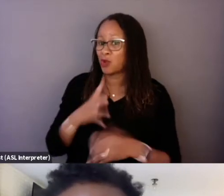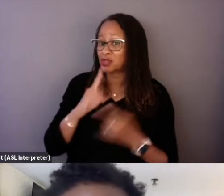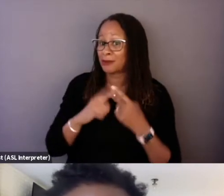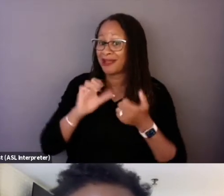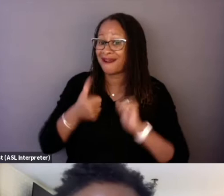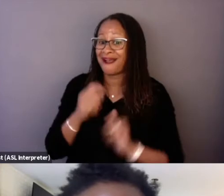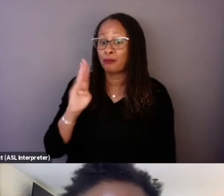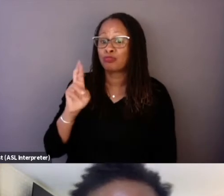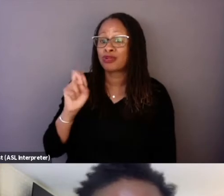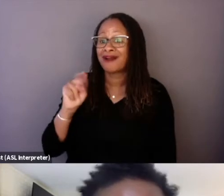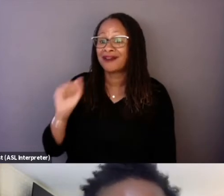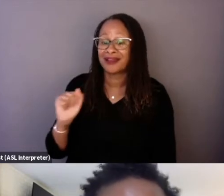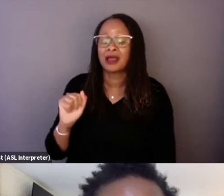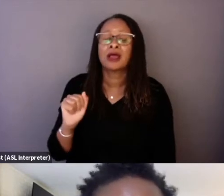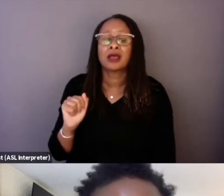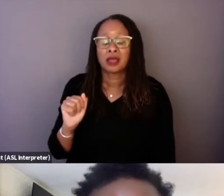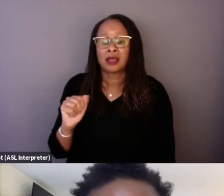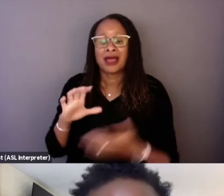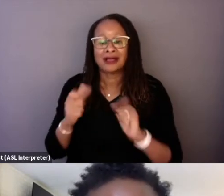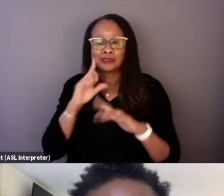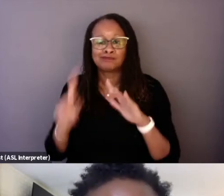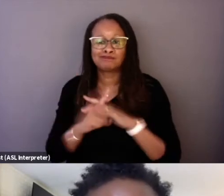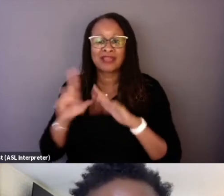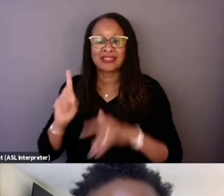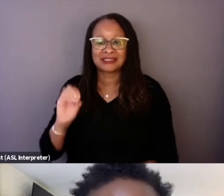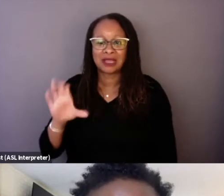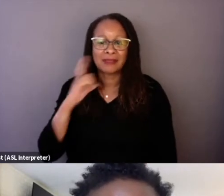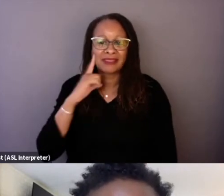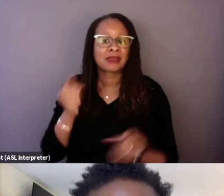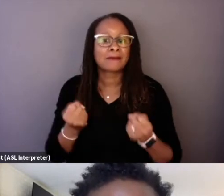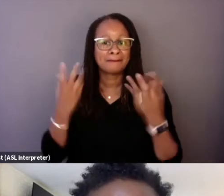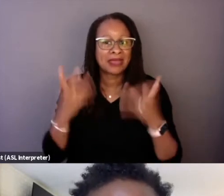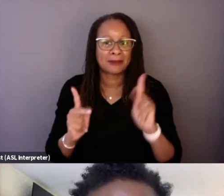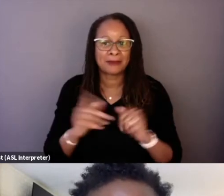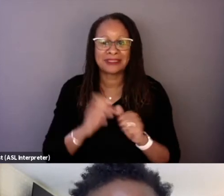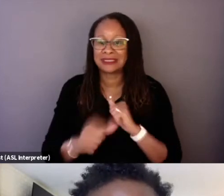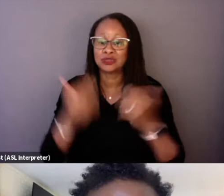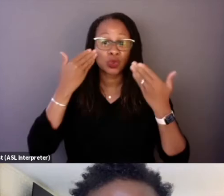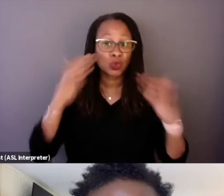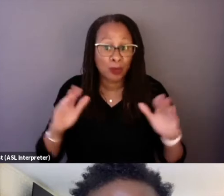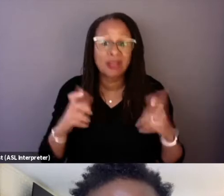comes out in this documentary, because I think so many people still don't know as much about her as they should,